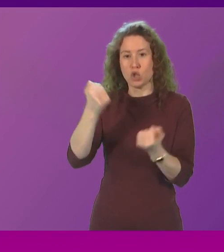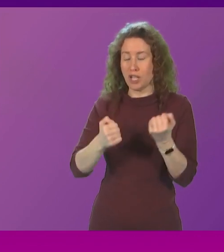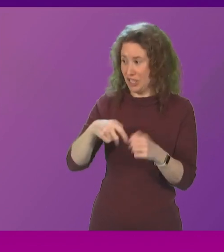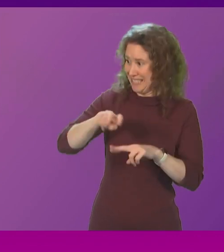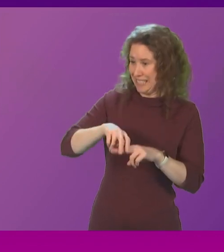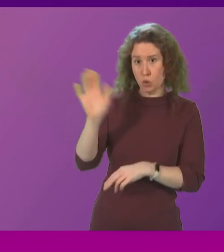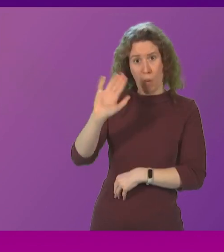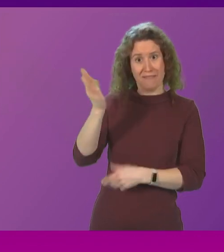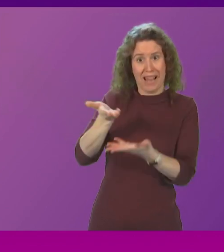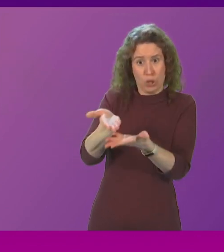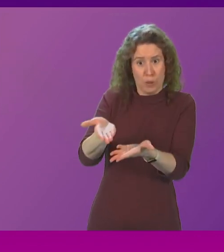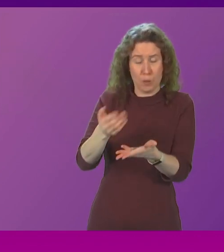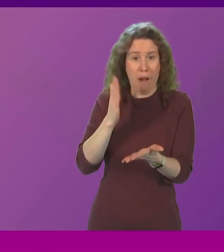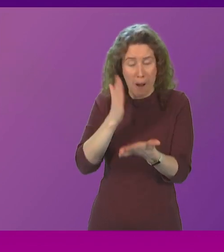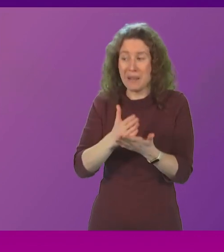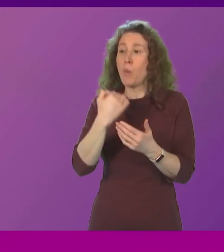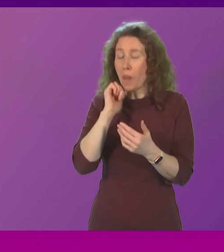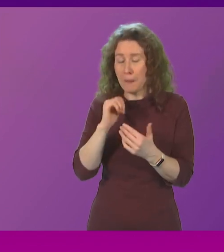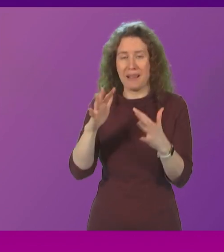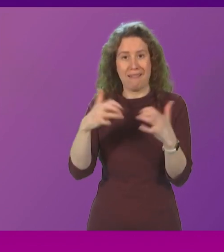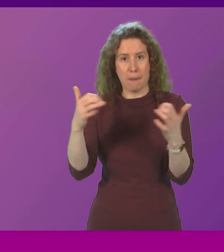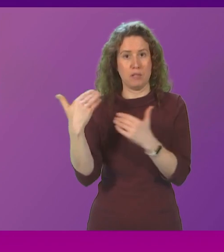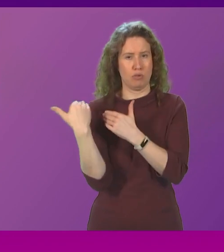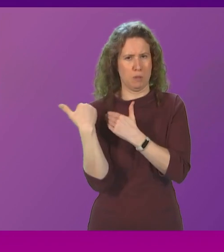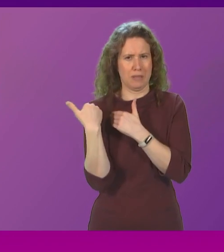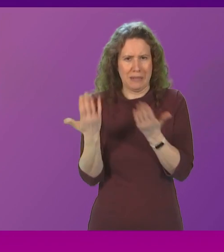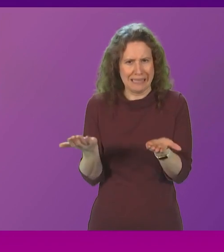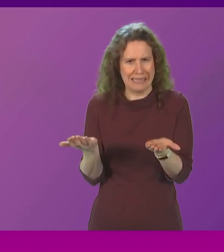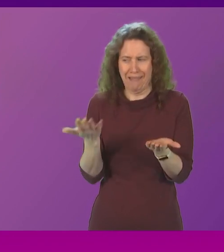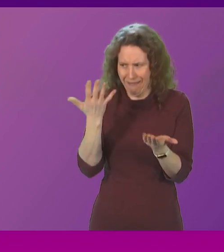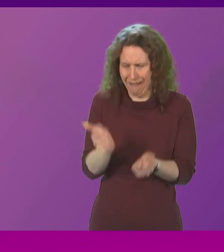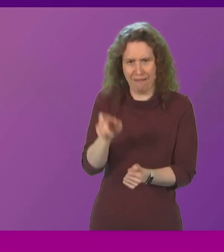at the member. It is a Cabinet responsibility. Thank you, members. Here is what we are doing.